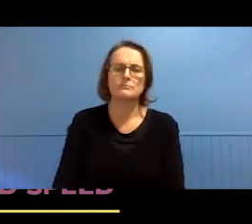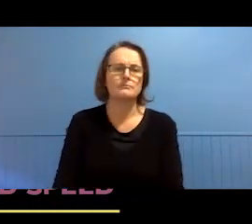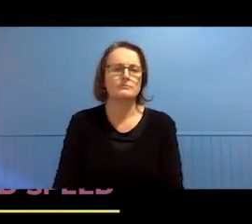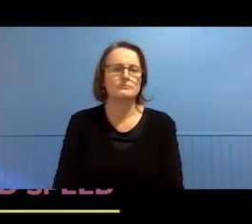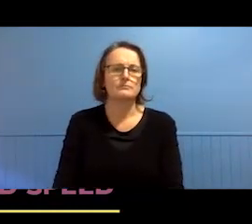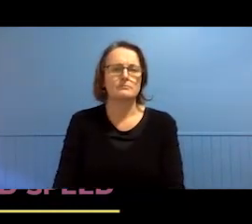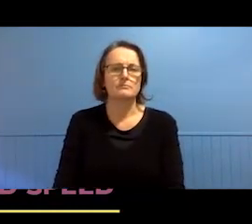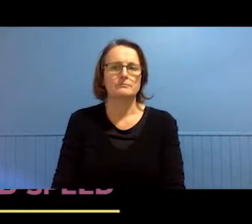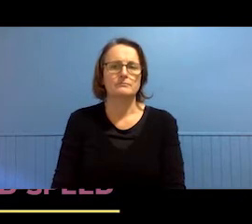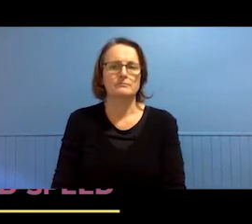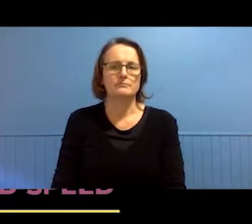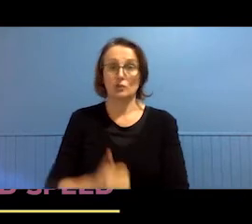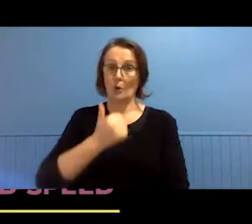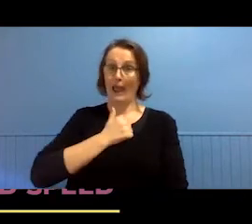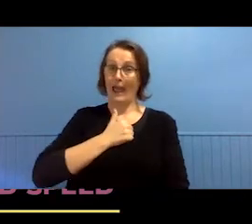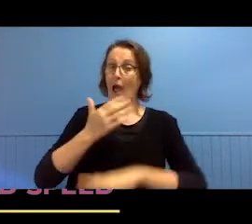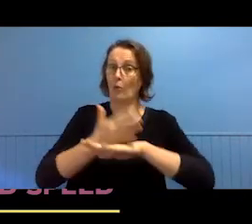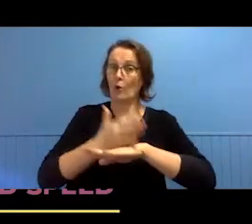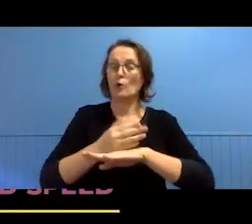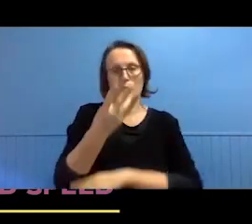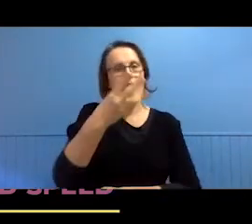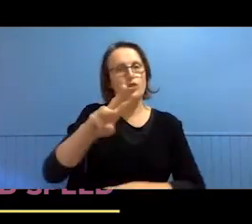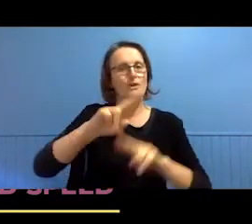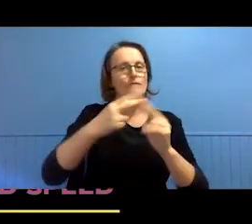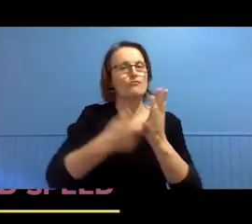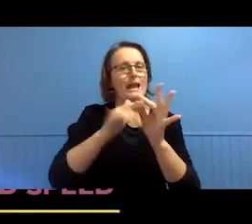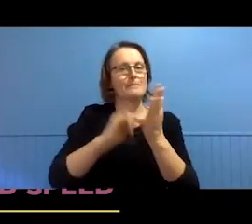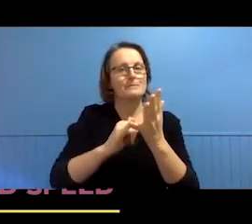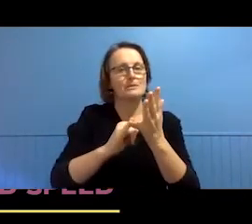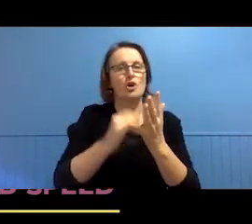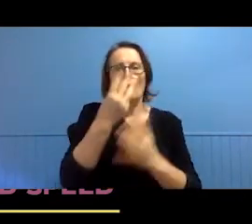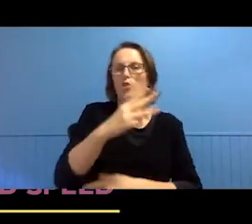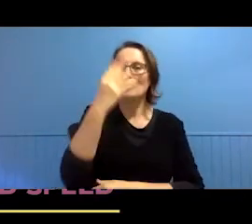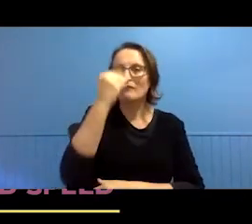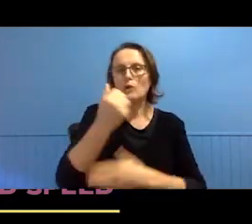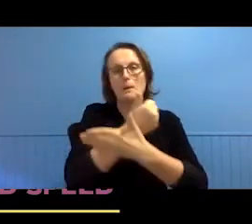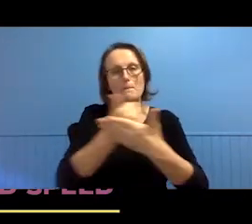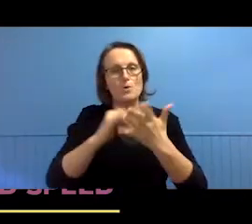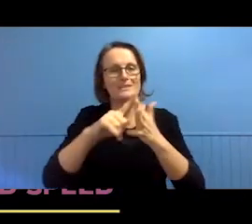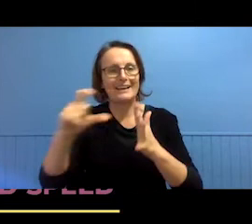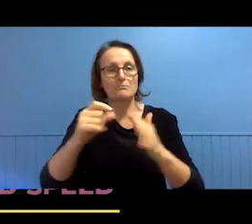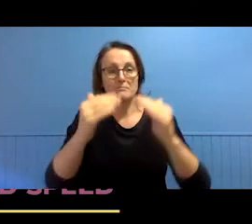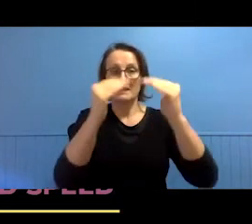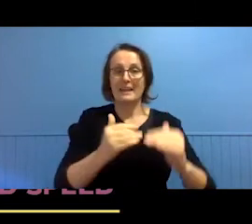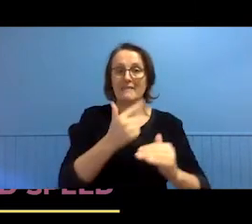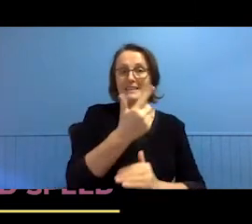were, we stream up to 30 frames. You also got 720P30 and you got 1080P30